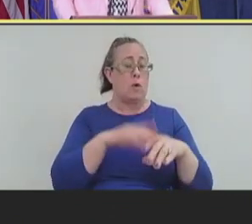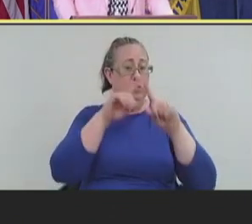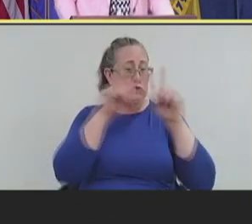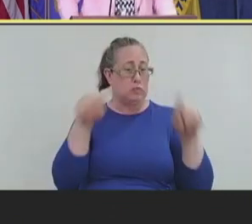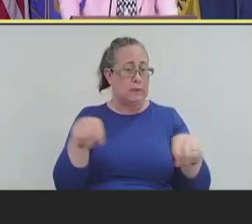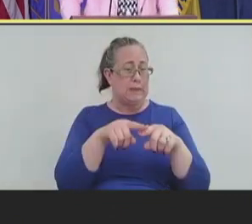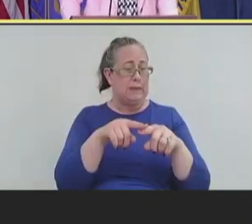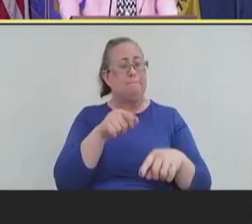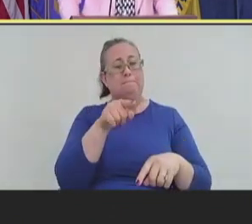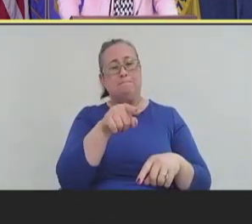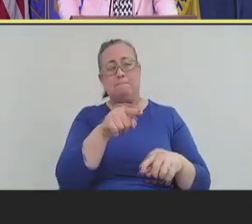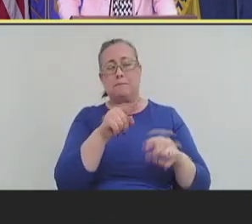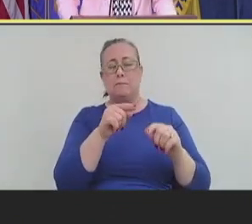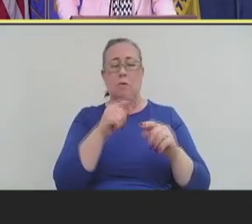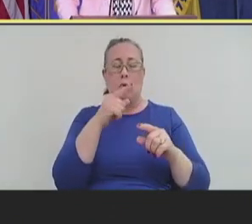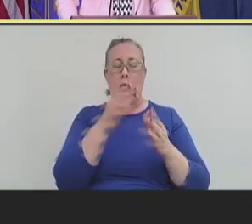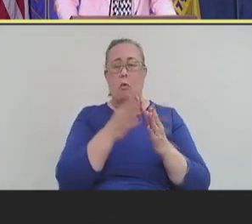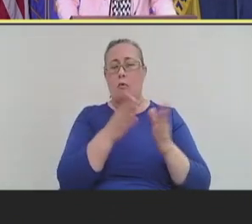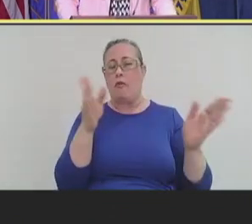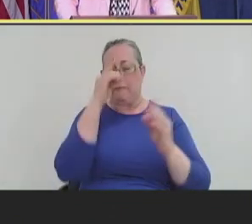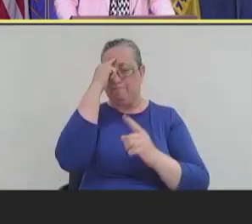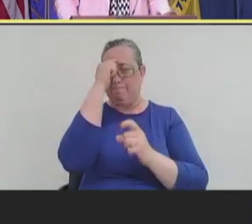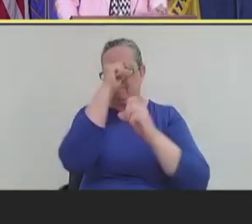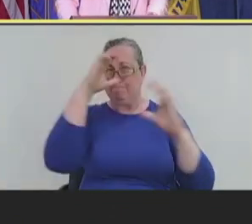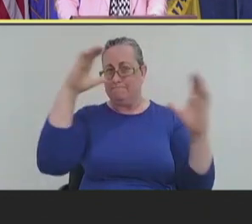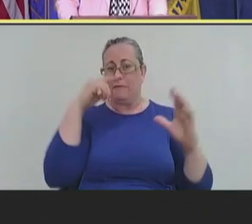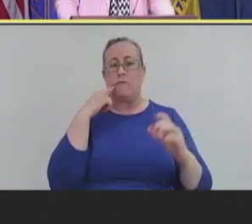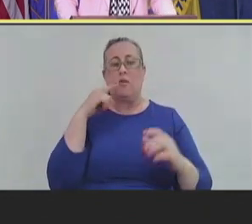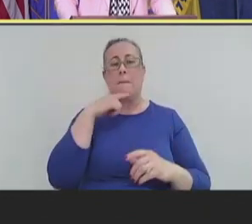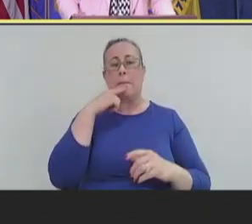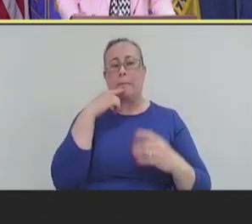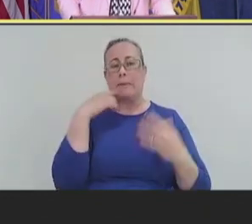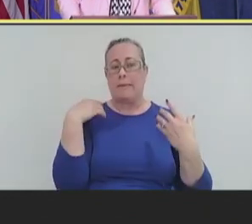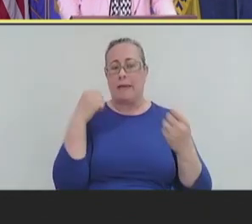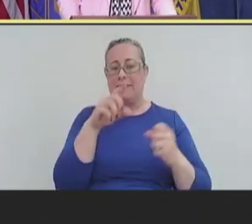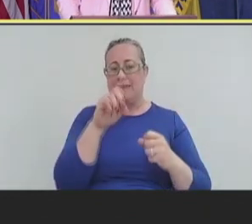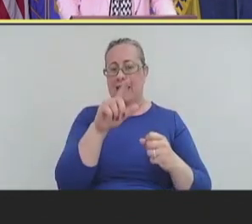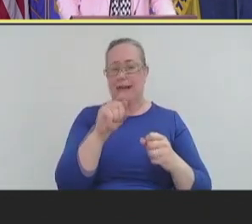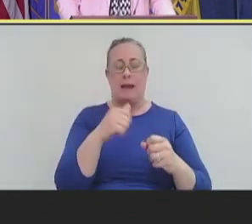of the overall vision for public health data. I won't spend much time on this. But overall,